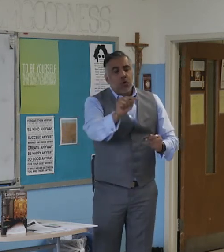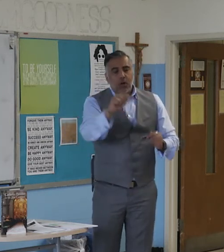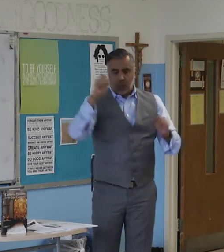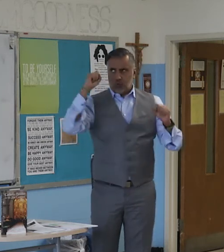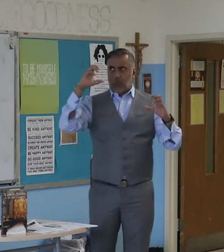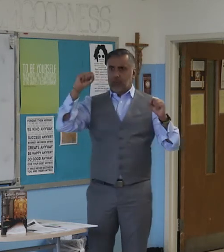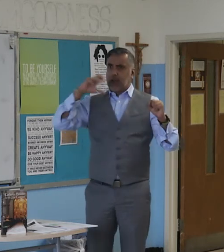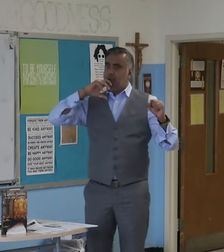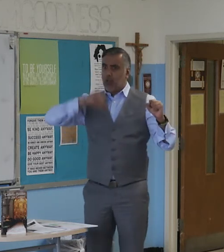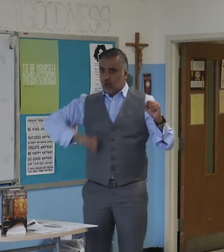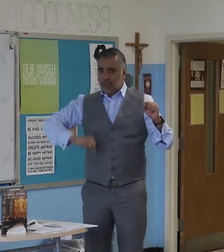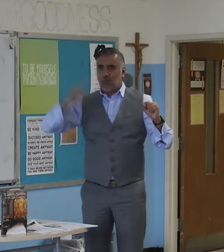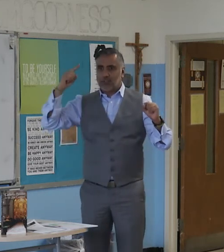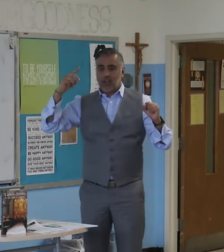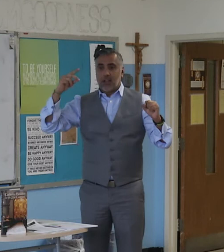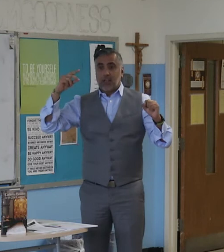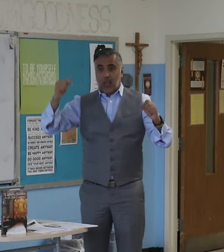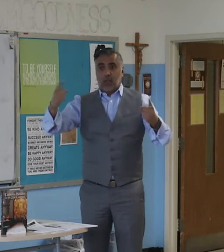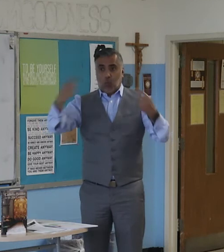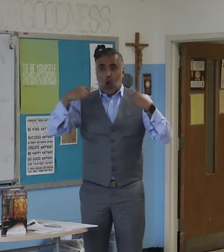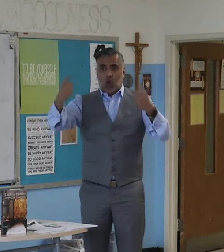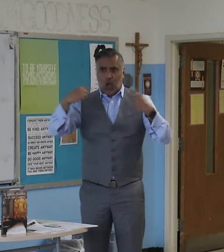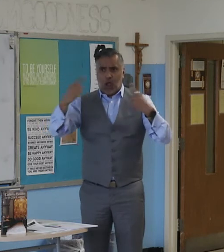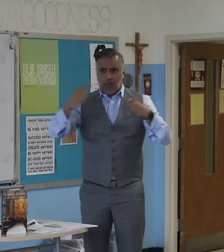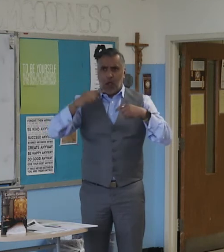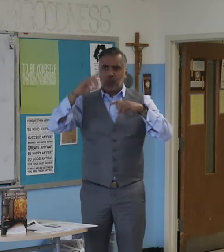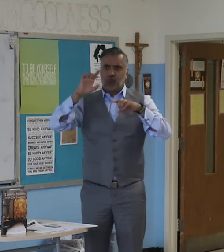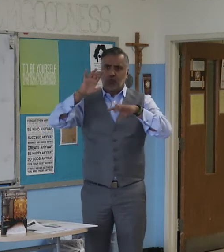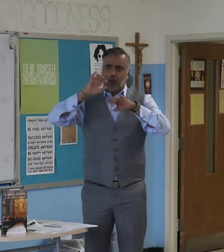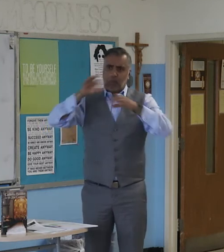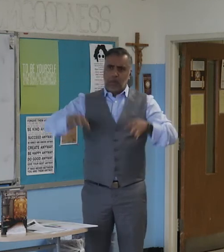parishioners who were suddenly at mass every single Sunday, and they said Oh